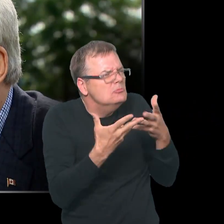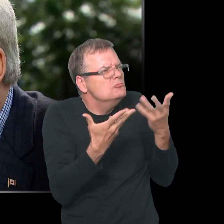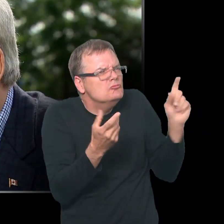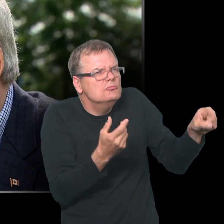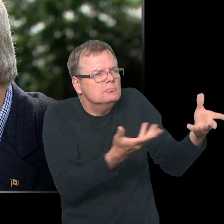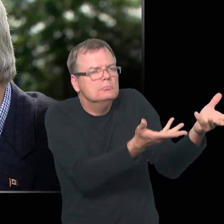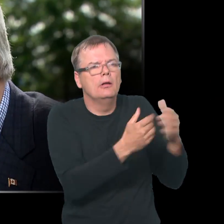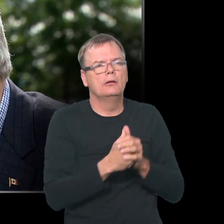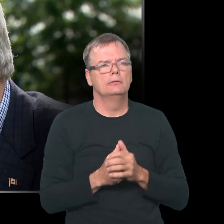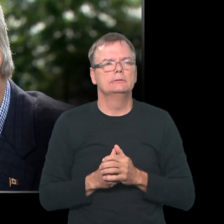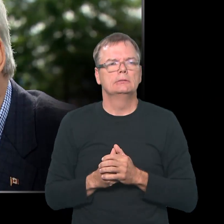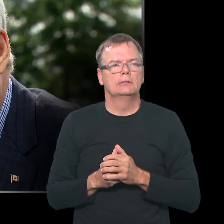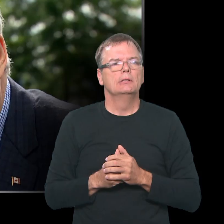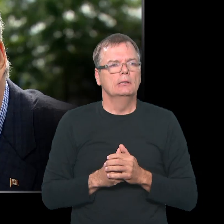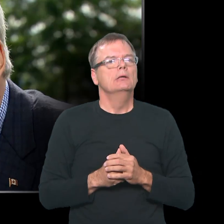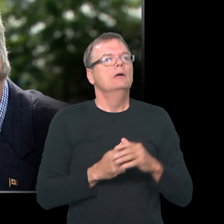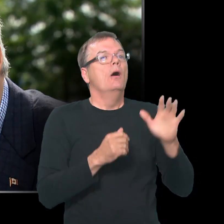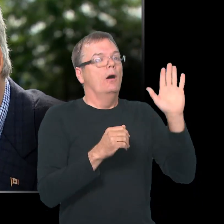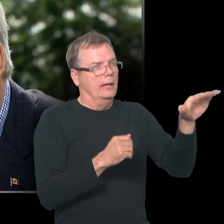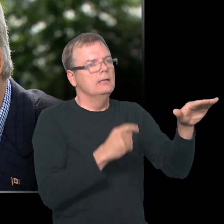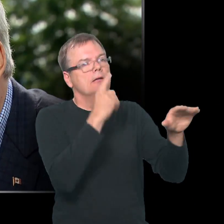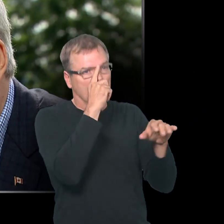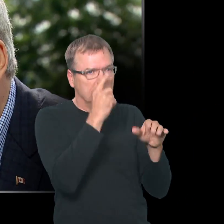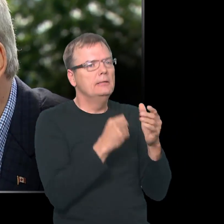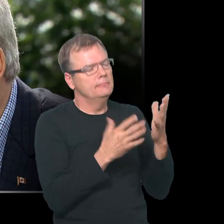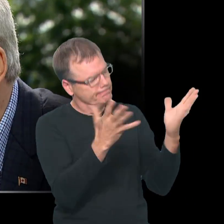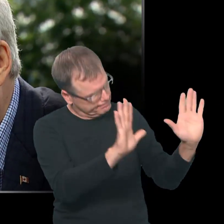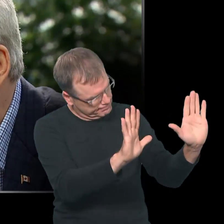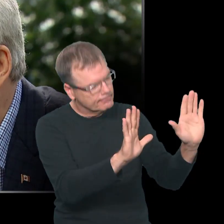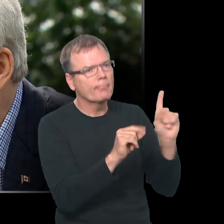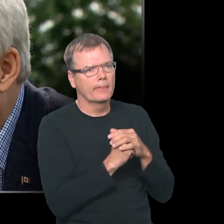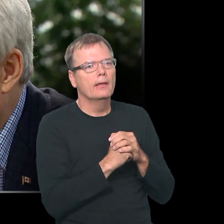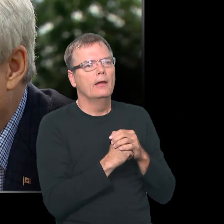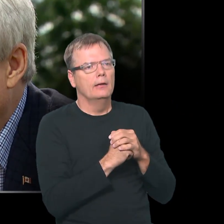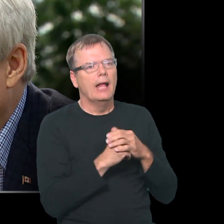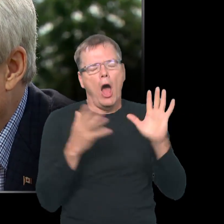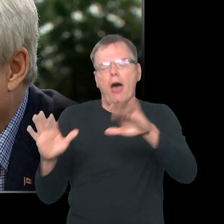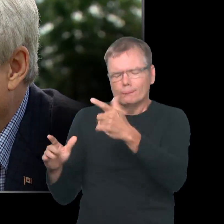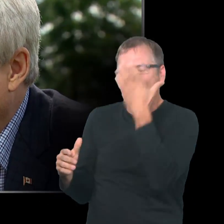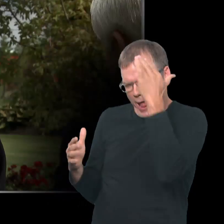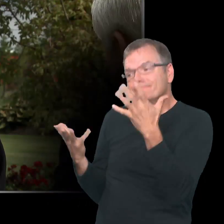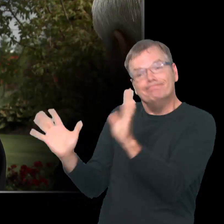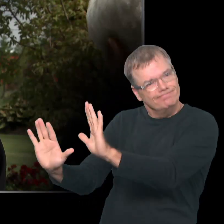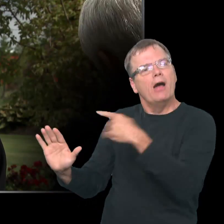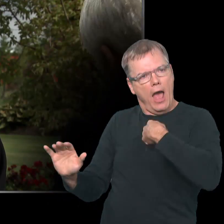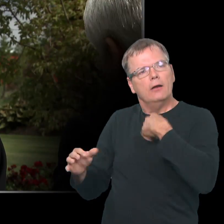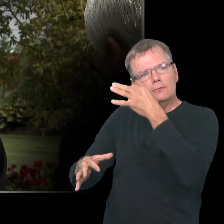why didn't you tell me about this? Well, look, Peter, I don't think the facts actually reflect that. As you know,